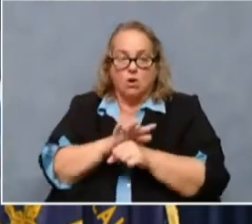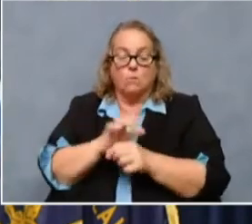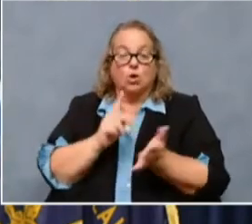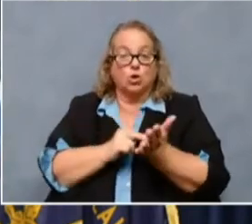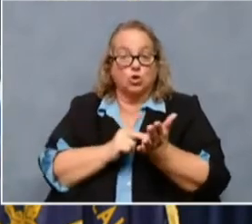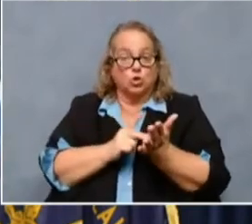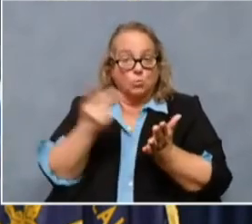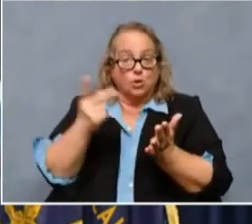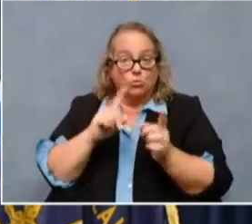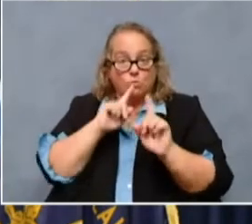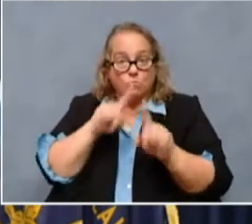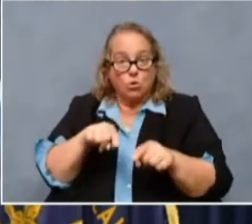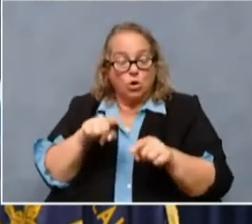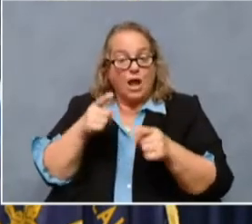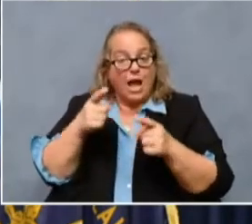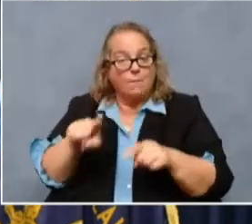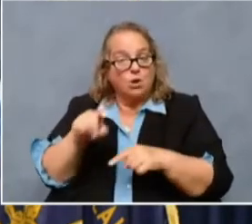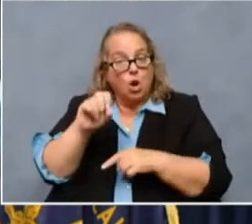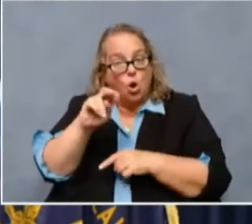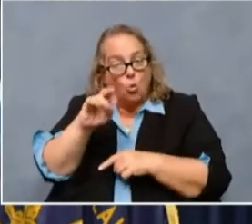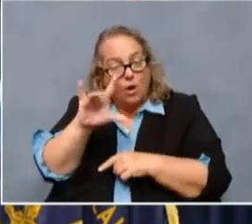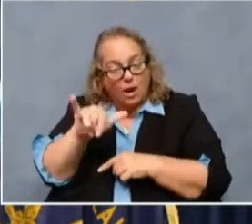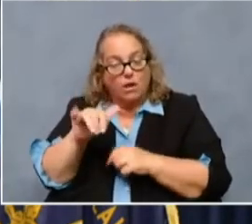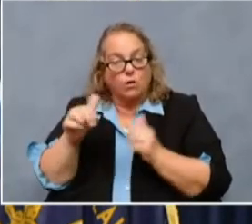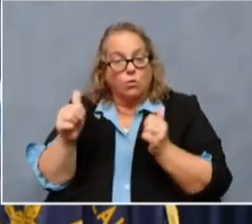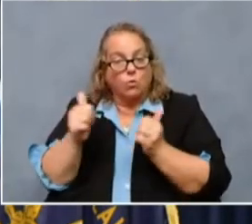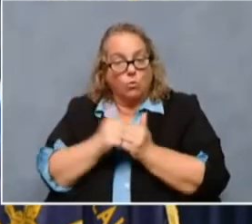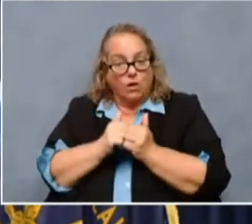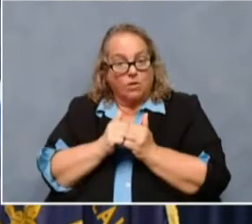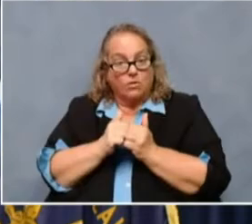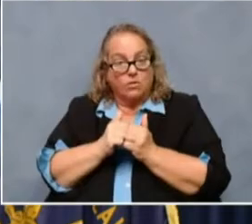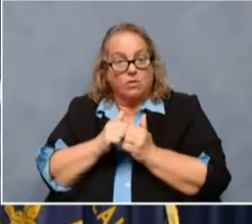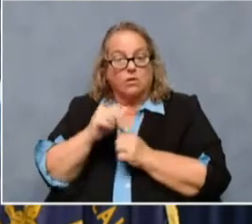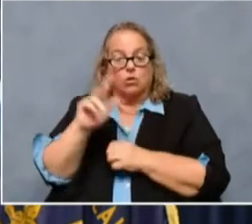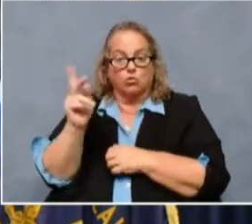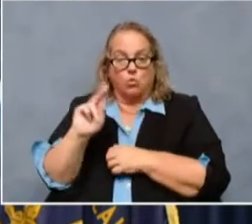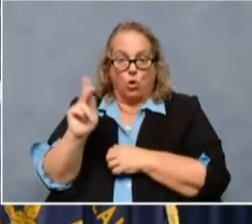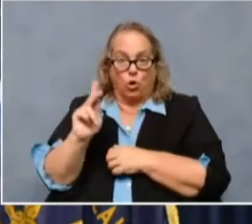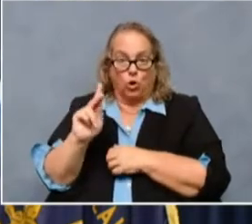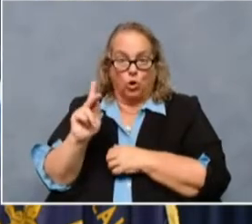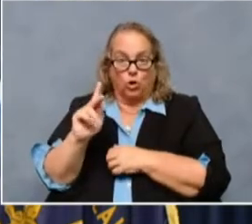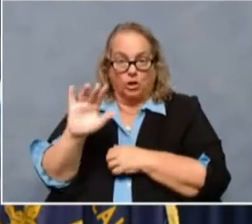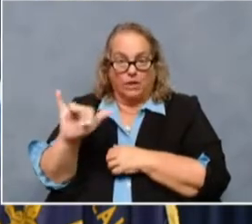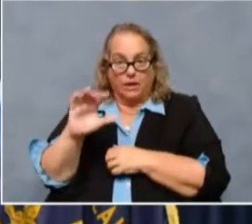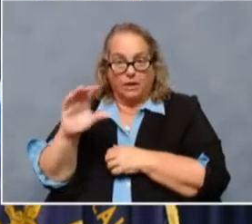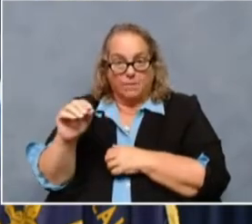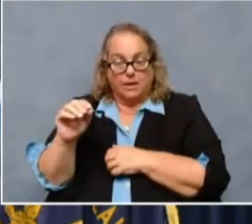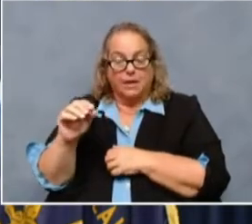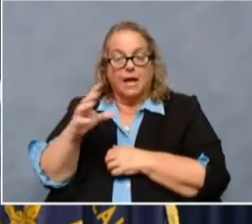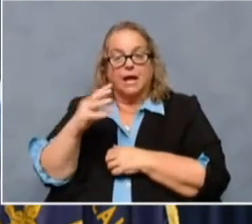only with uh that company uh and we are committed this whole time to getting it